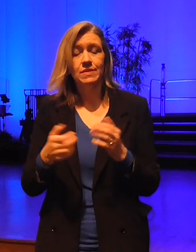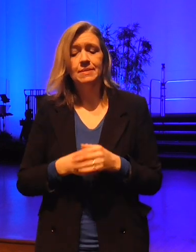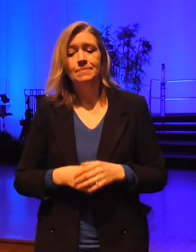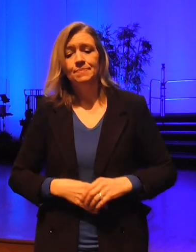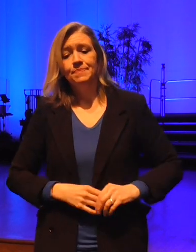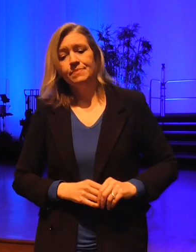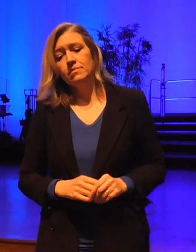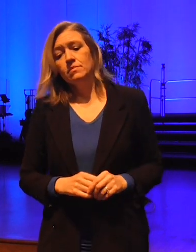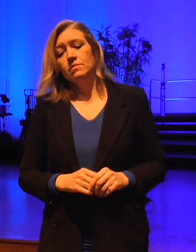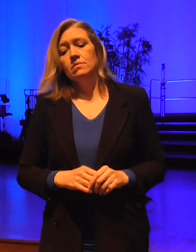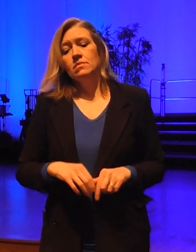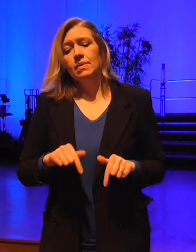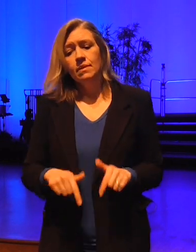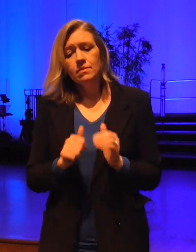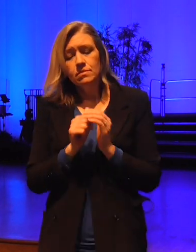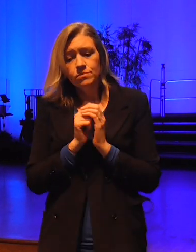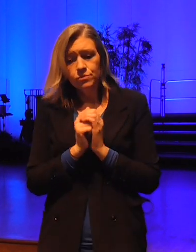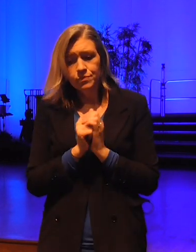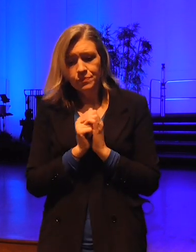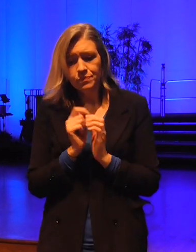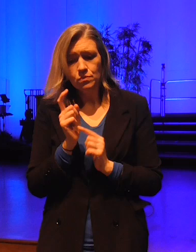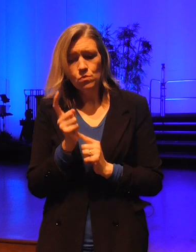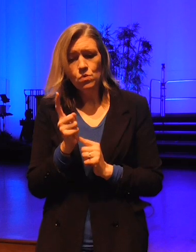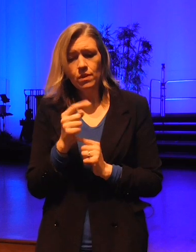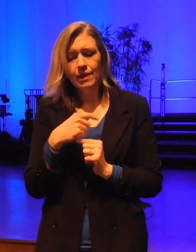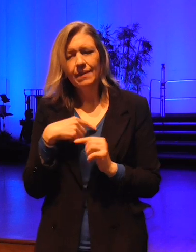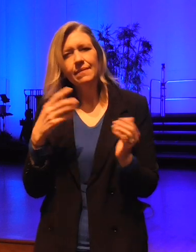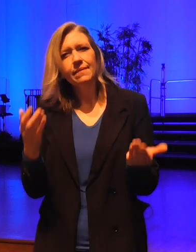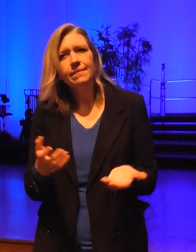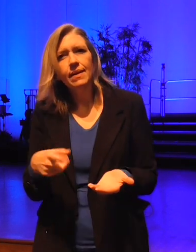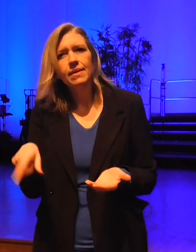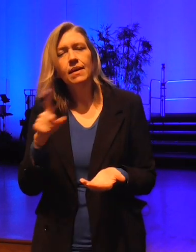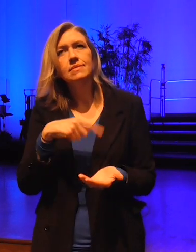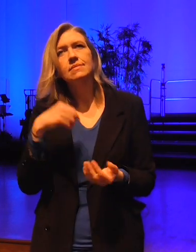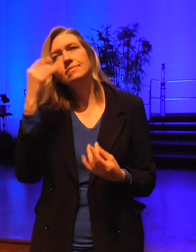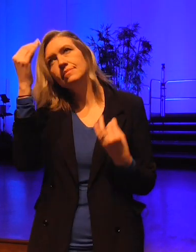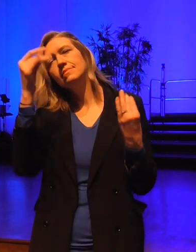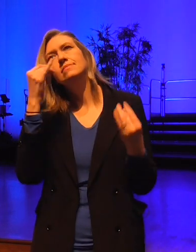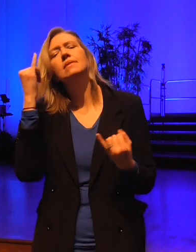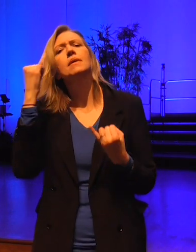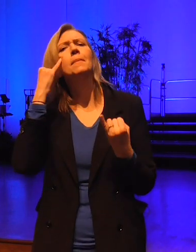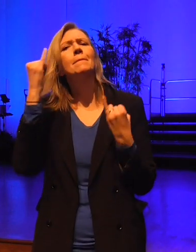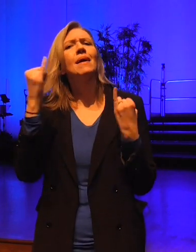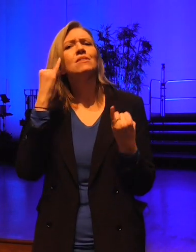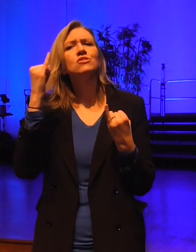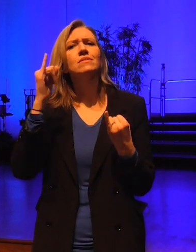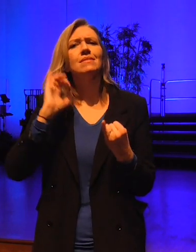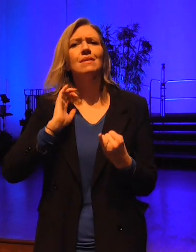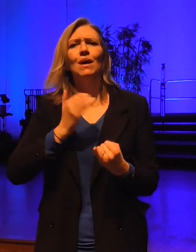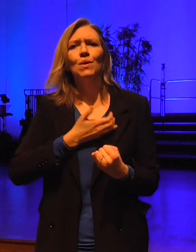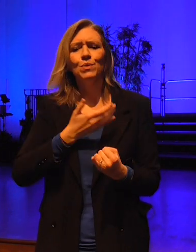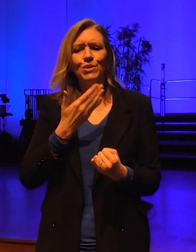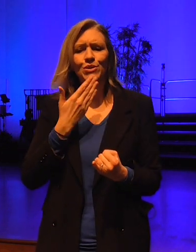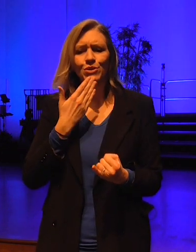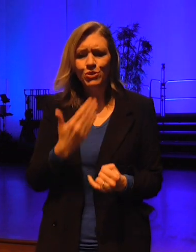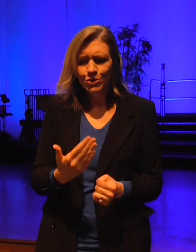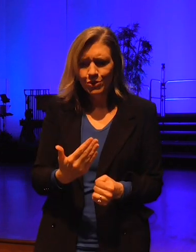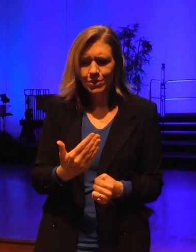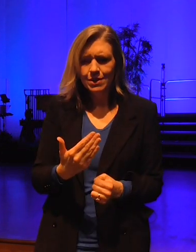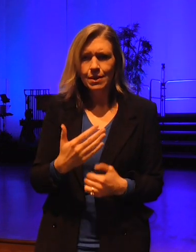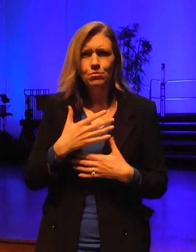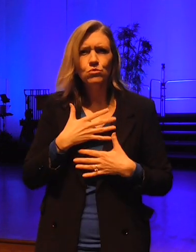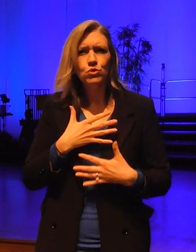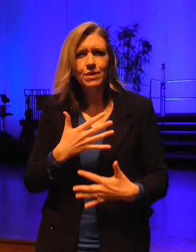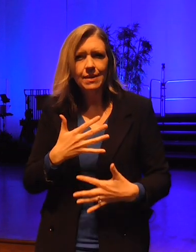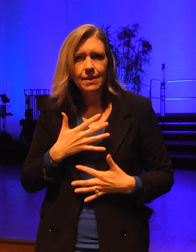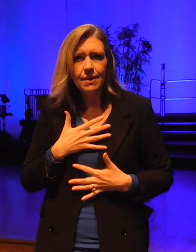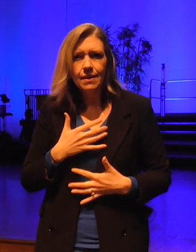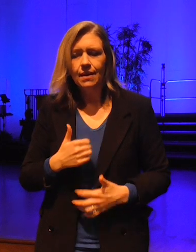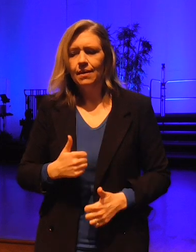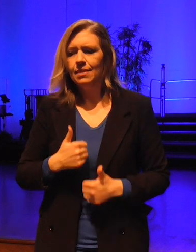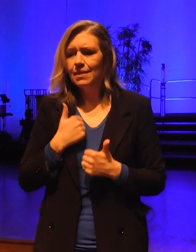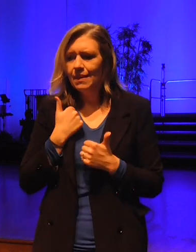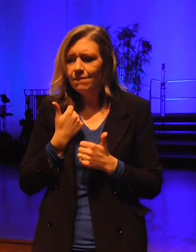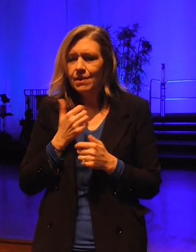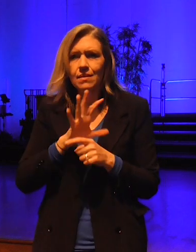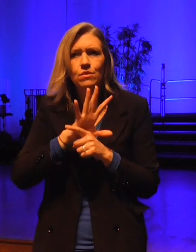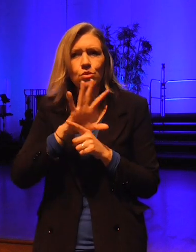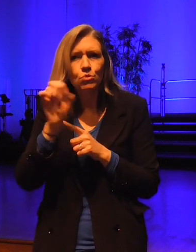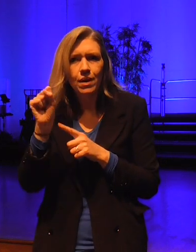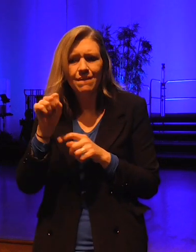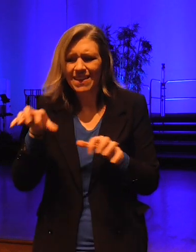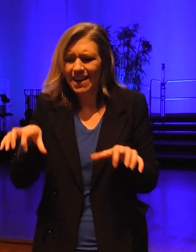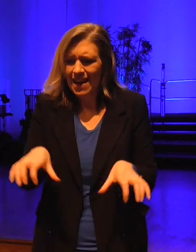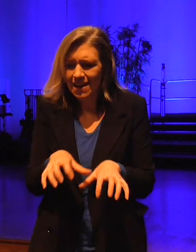prayerful moment to imagine that our good is a breathing living thriving active thing that it is